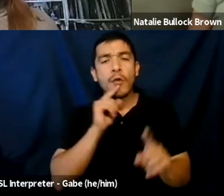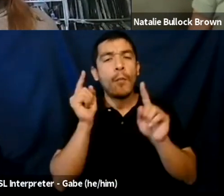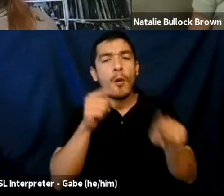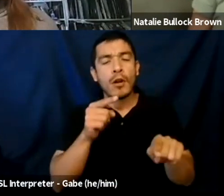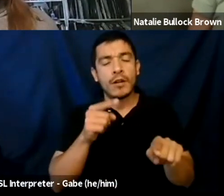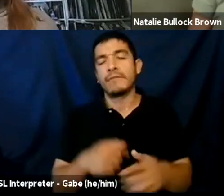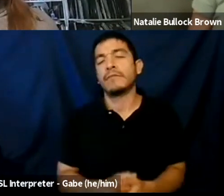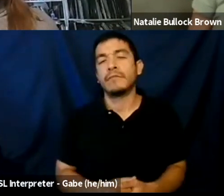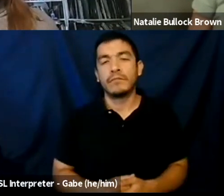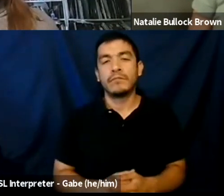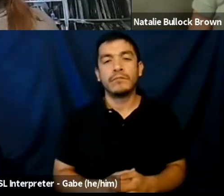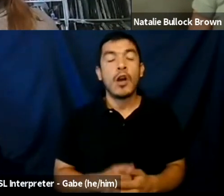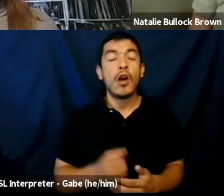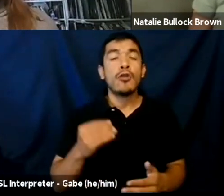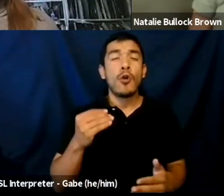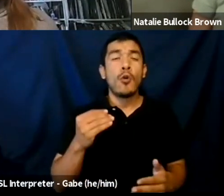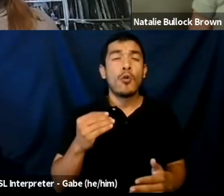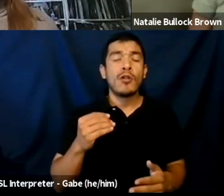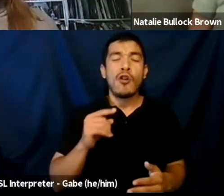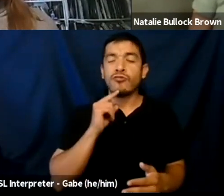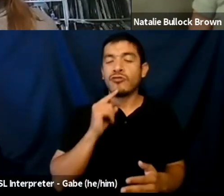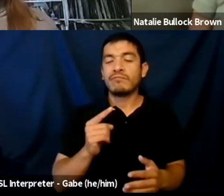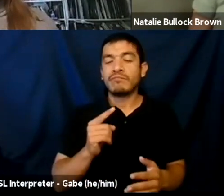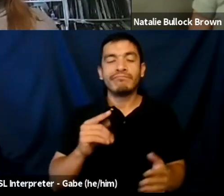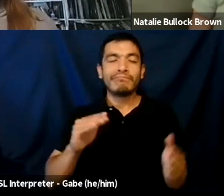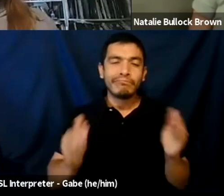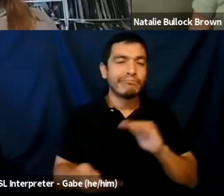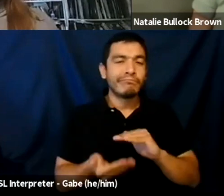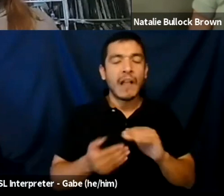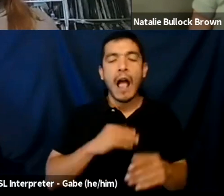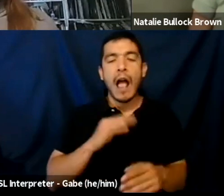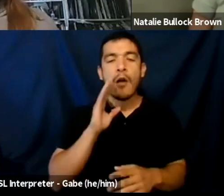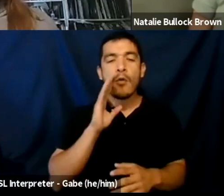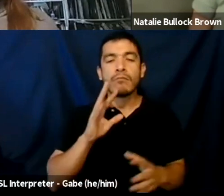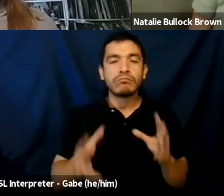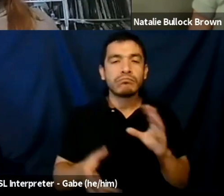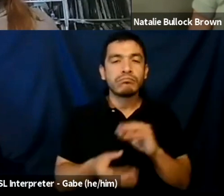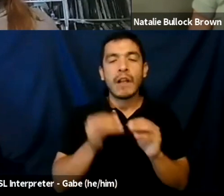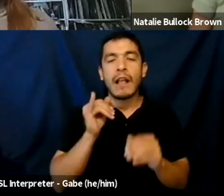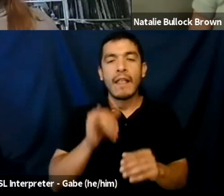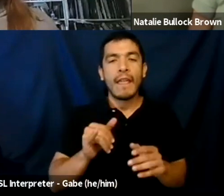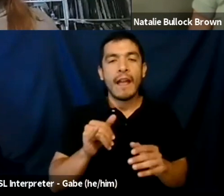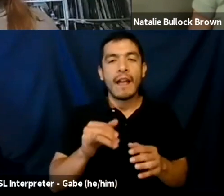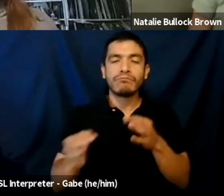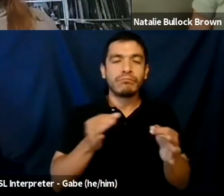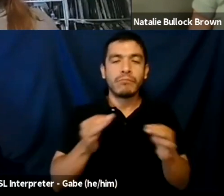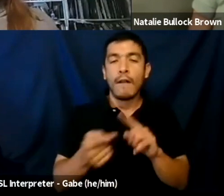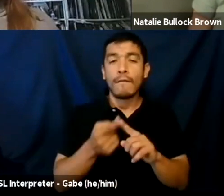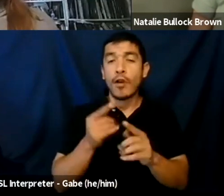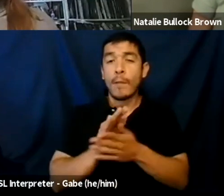So, I'll just in a nutshell, I'll summarize the findings of that first paper. There were five things that came out of it.